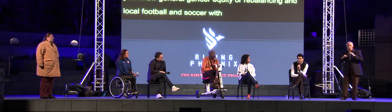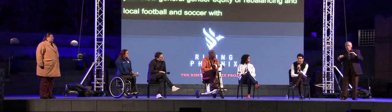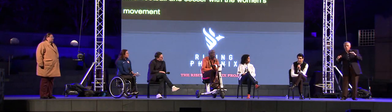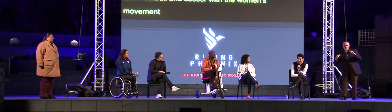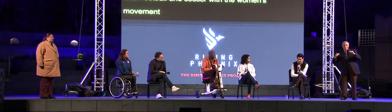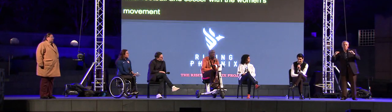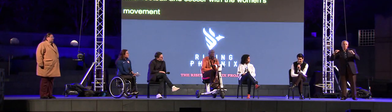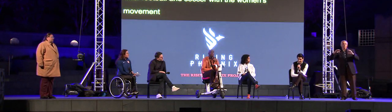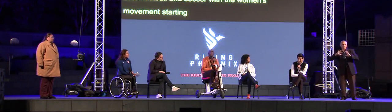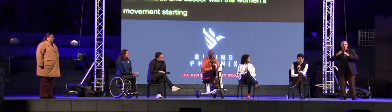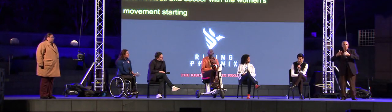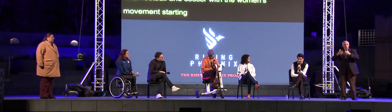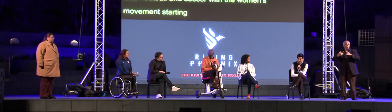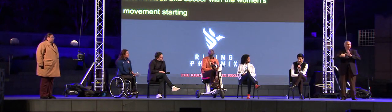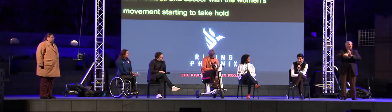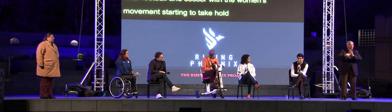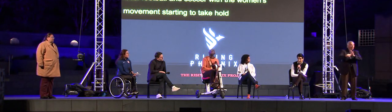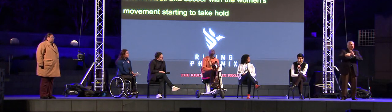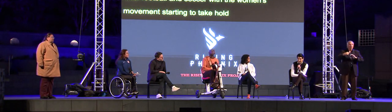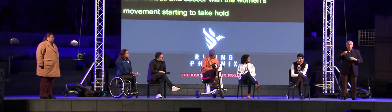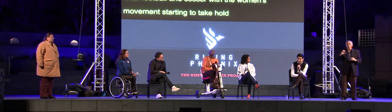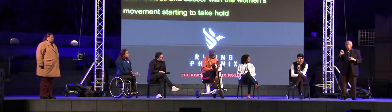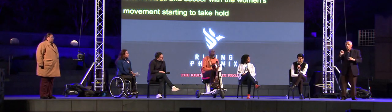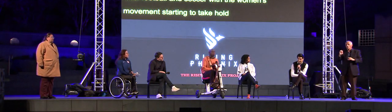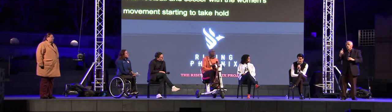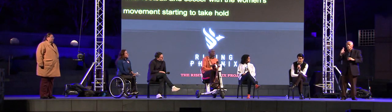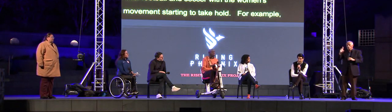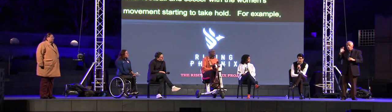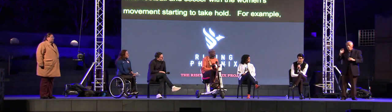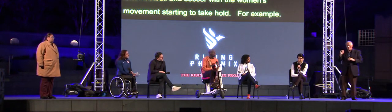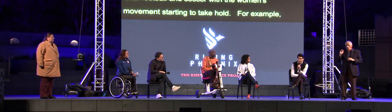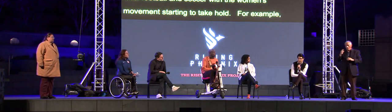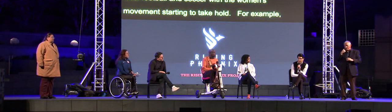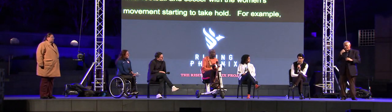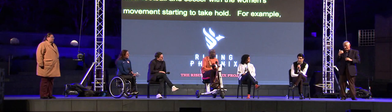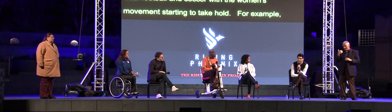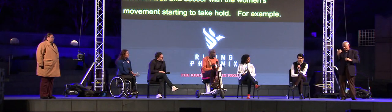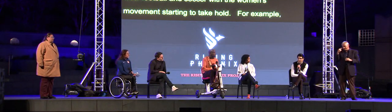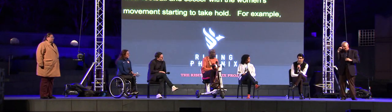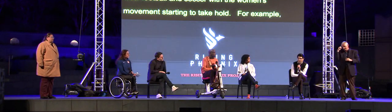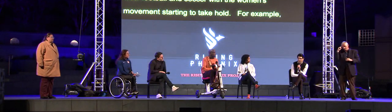For example, the Euro's, in the summer of 2022,